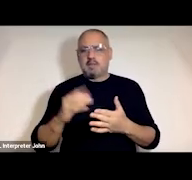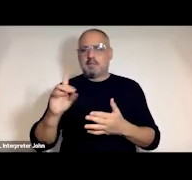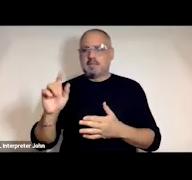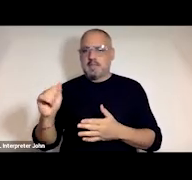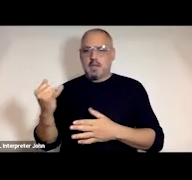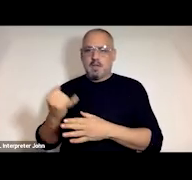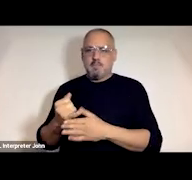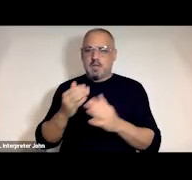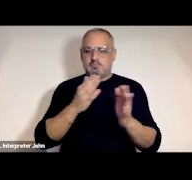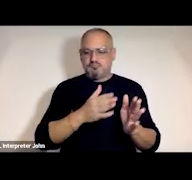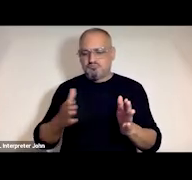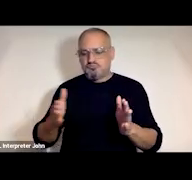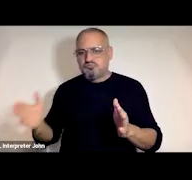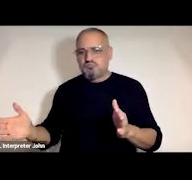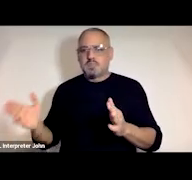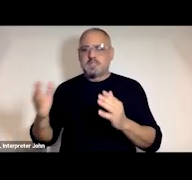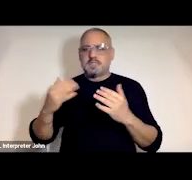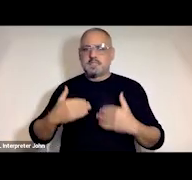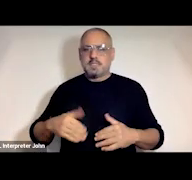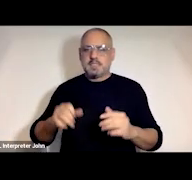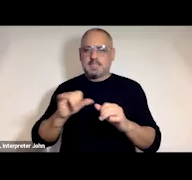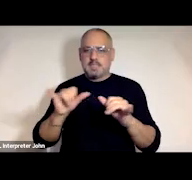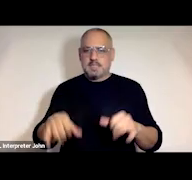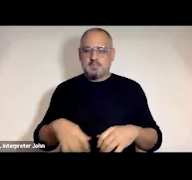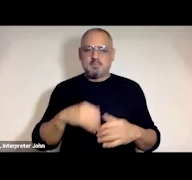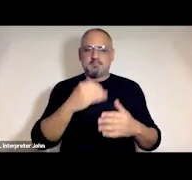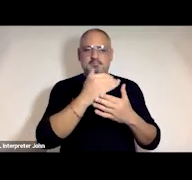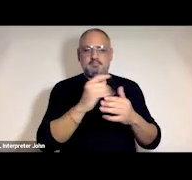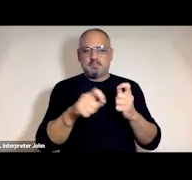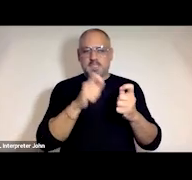organized by body systems. It lists specific criteria under which